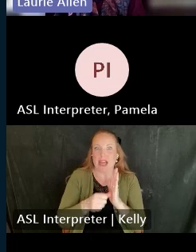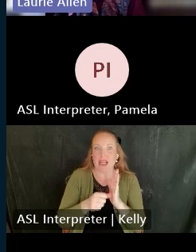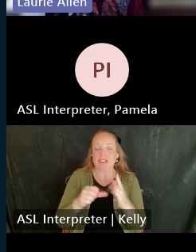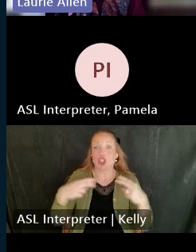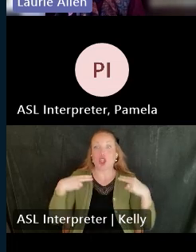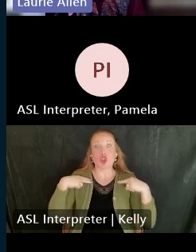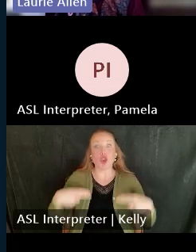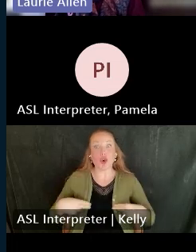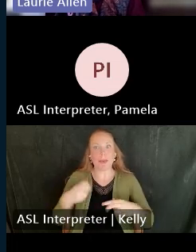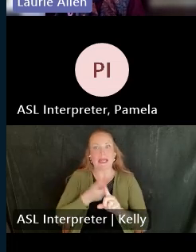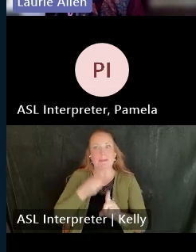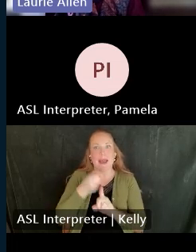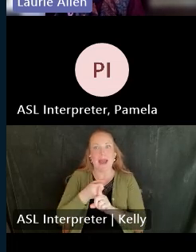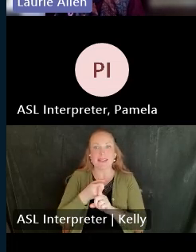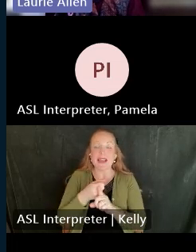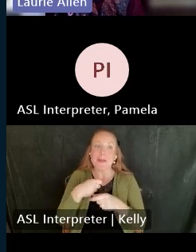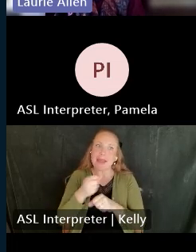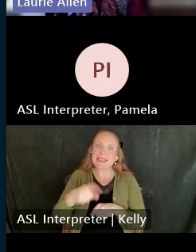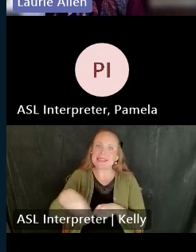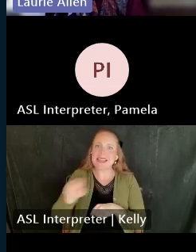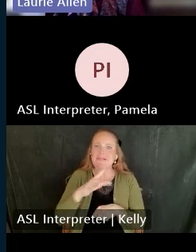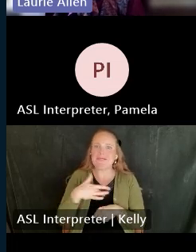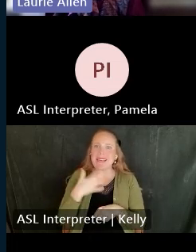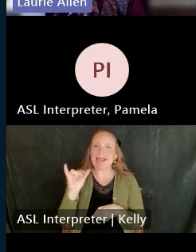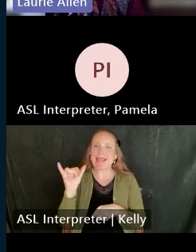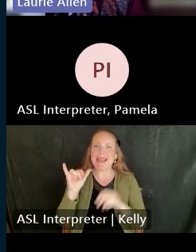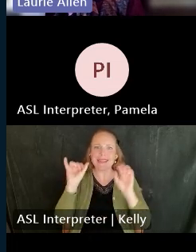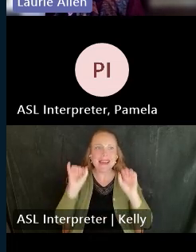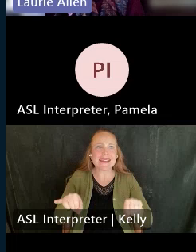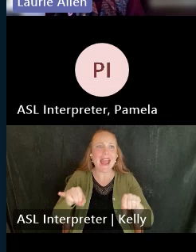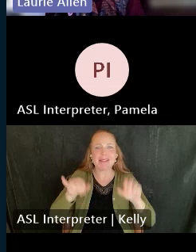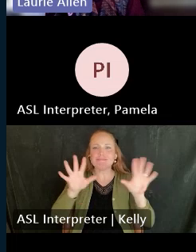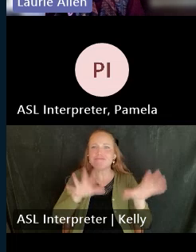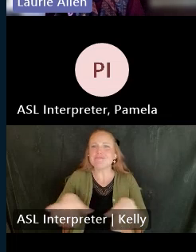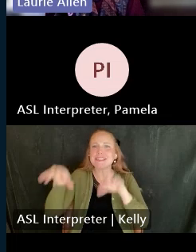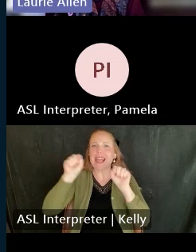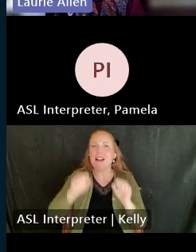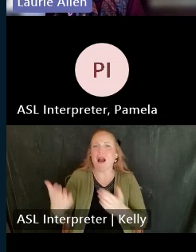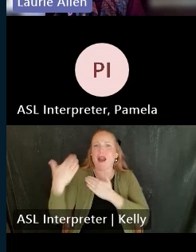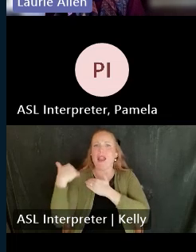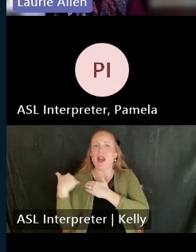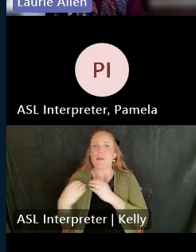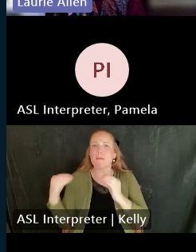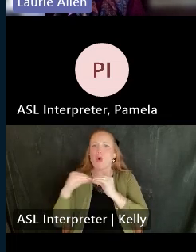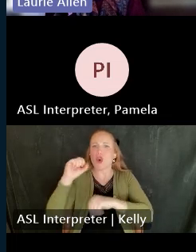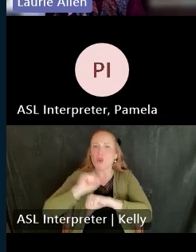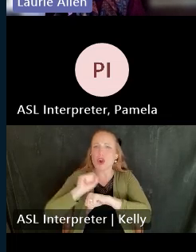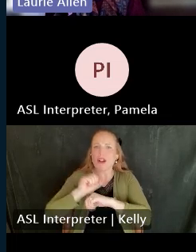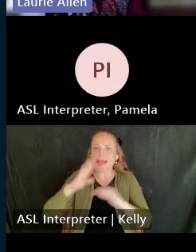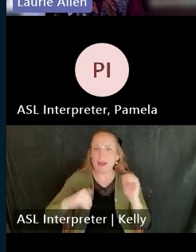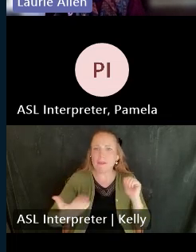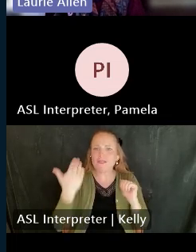This is making people feel like they can take on additional work that they might have not been comfortable before. It helps them feel like they're included.